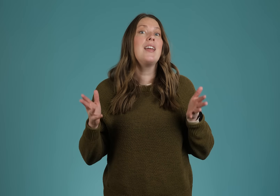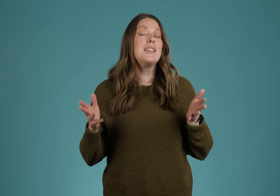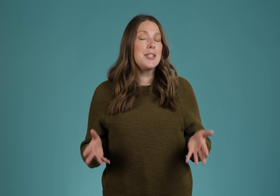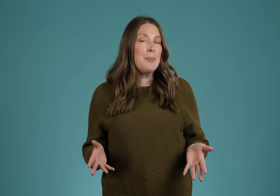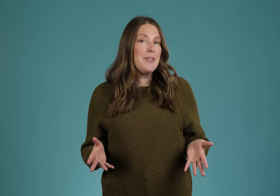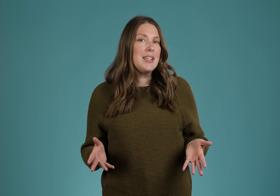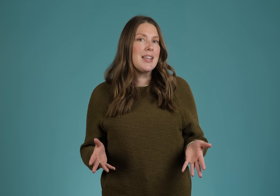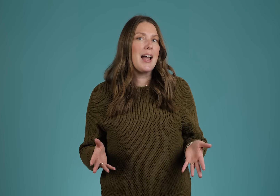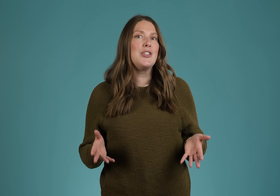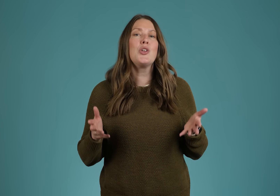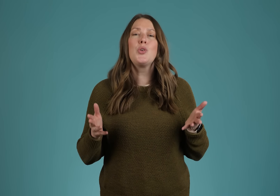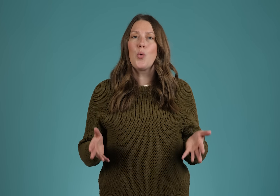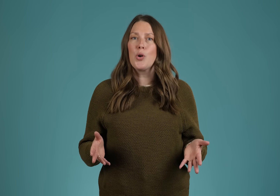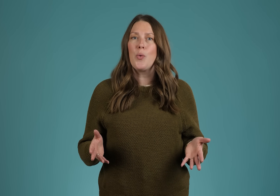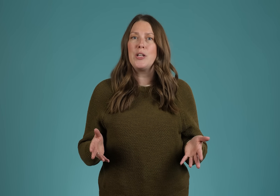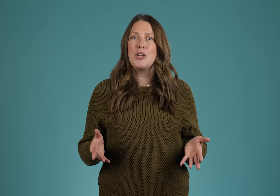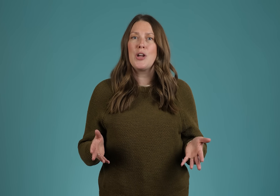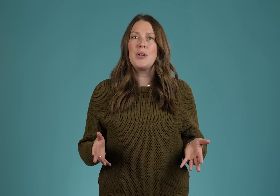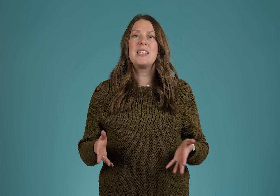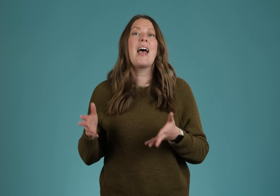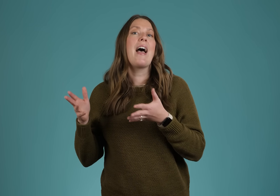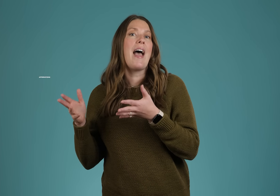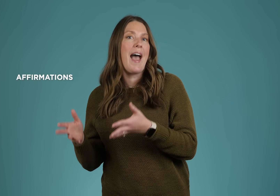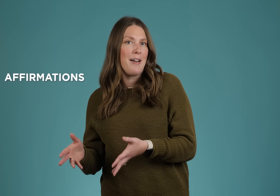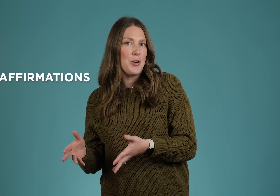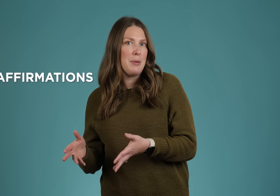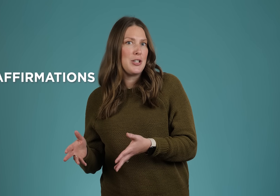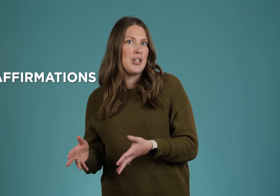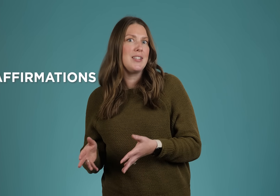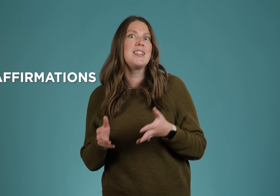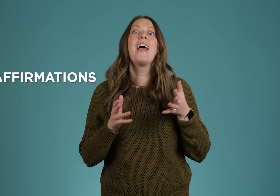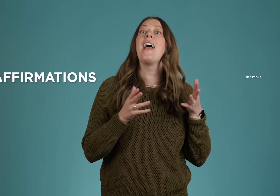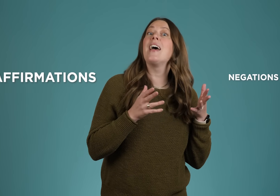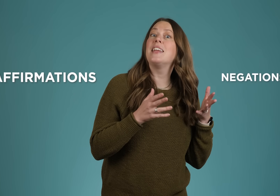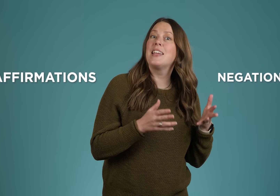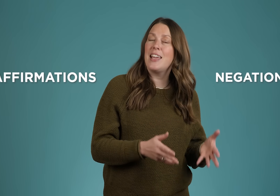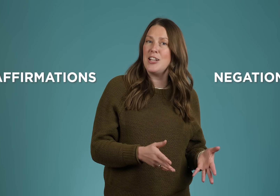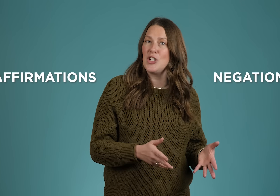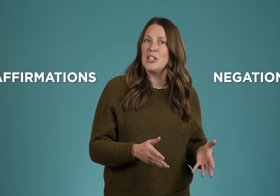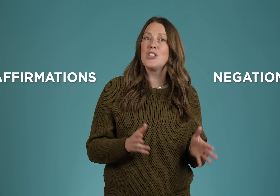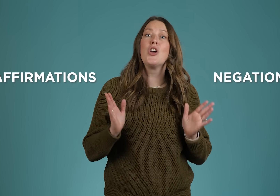In some of these signs You're going to notice affirmations and negations